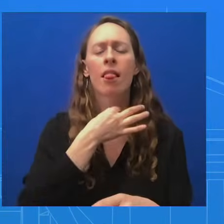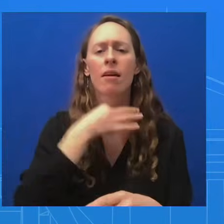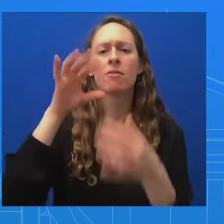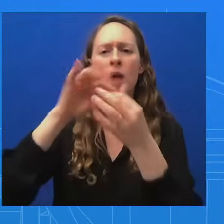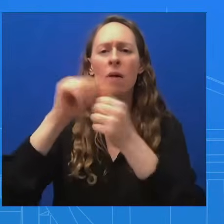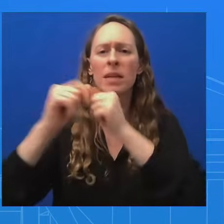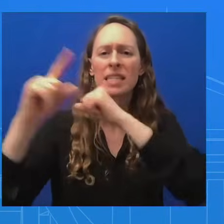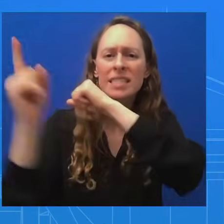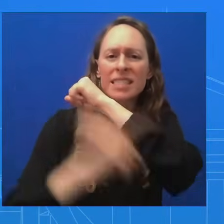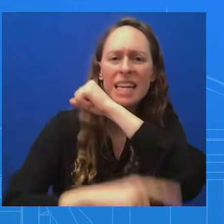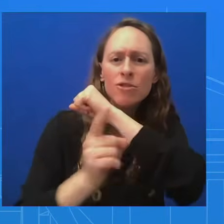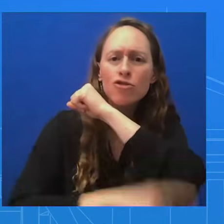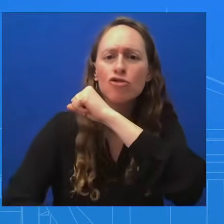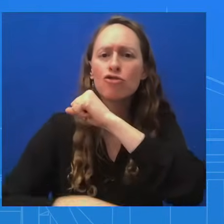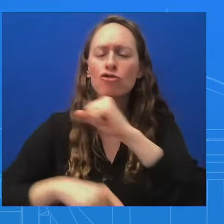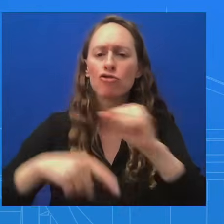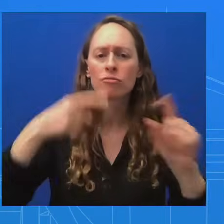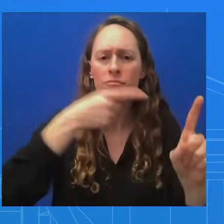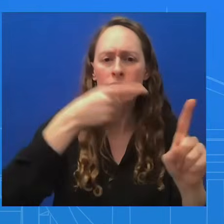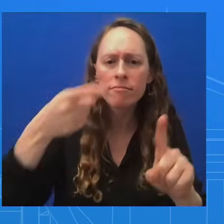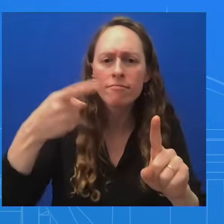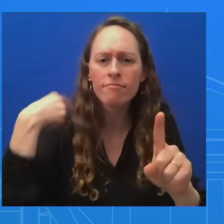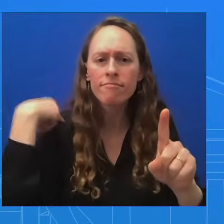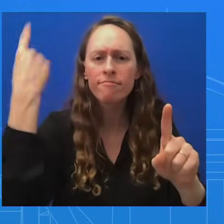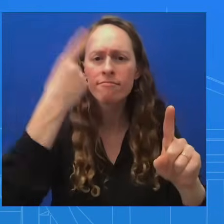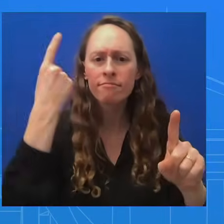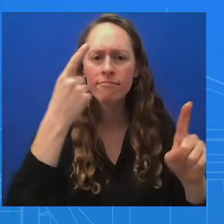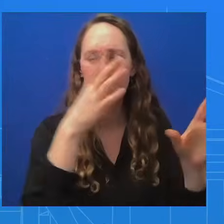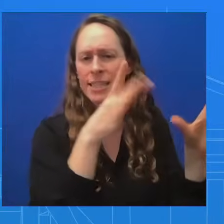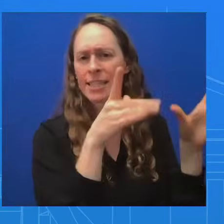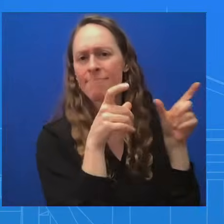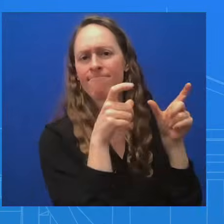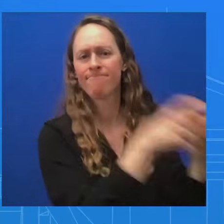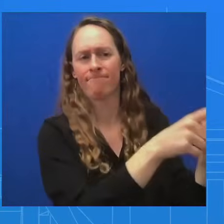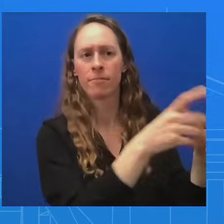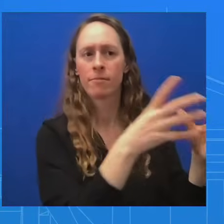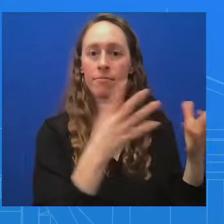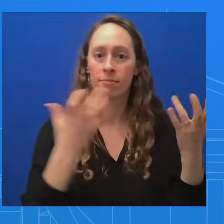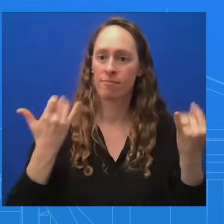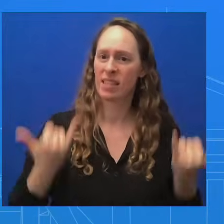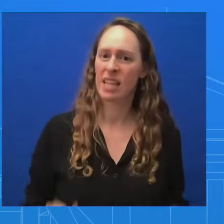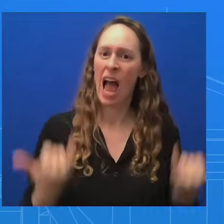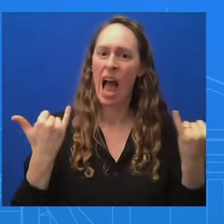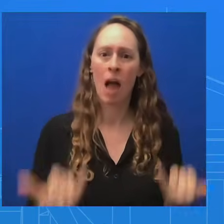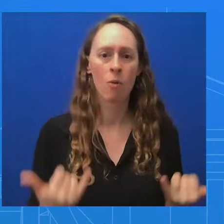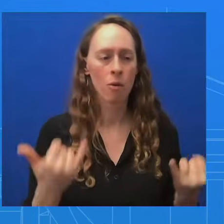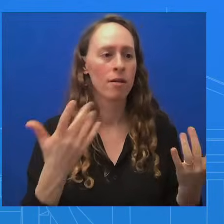any type of impact it has had on Iran's behavior? Mr. Kirby: Five hundred entities since the beginning